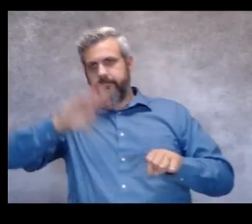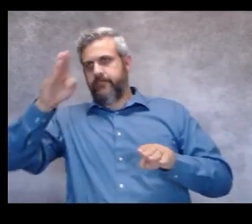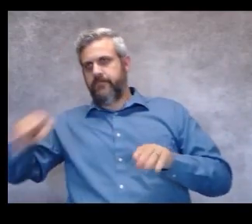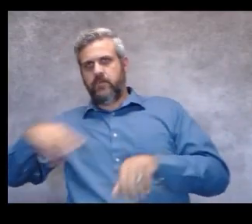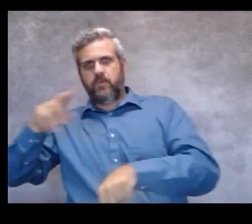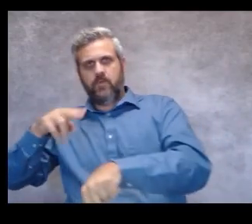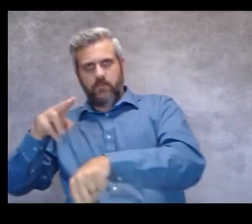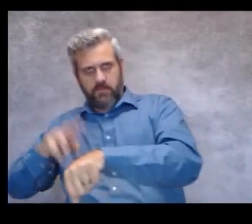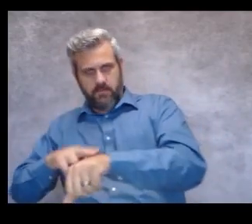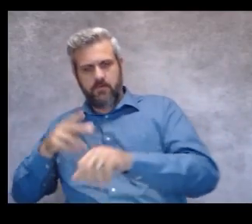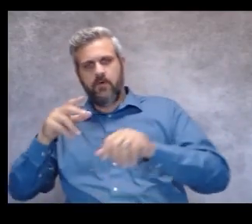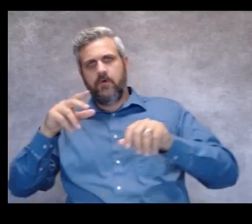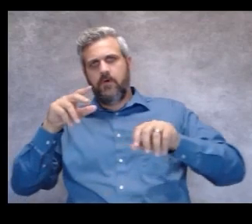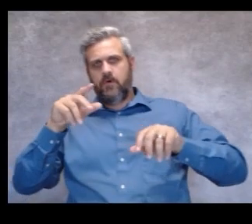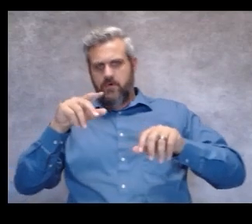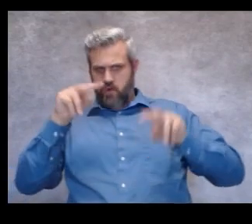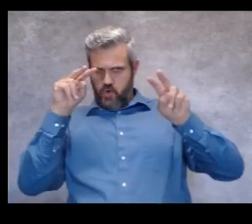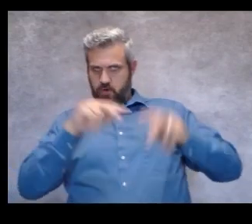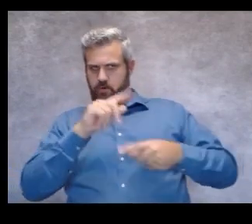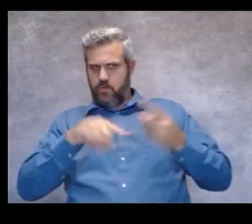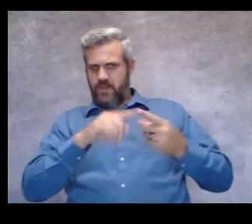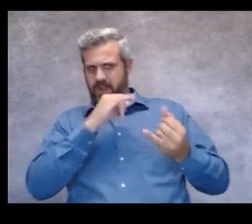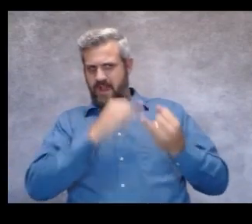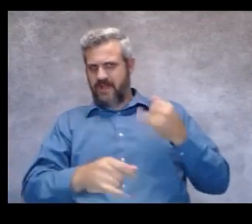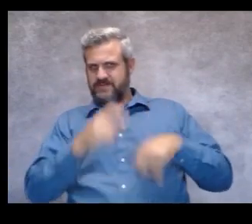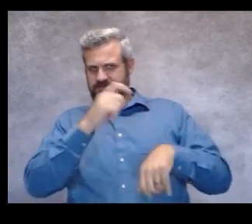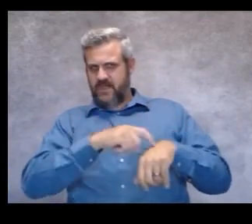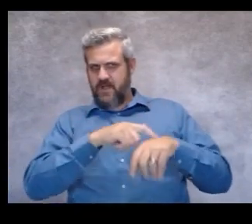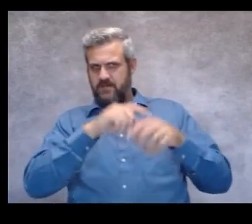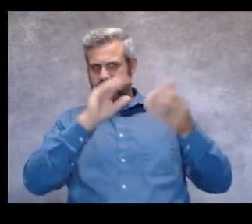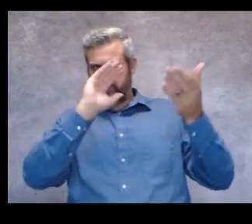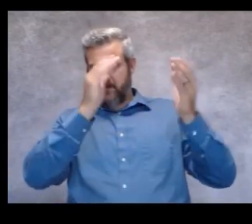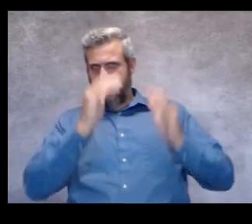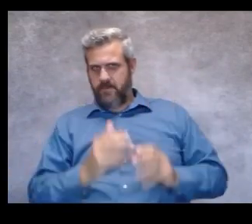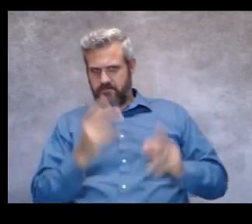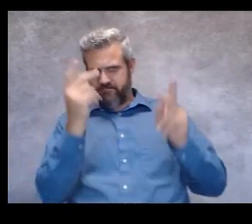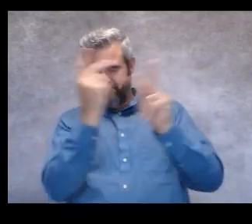review your assessments to see when they were last normed. Best practice is for